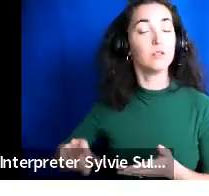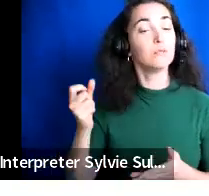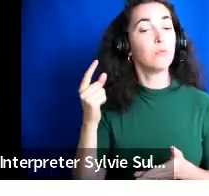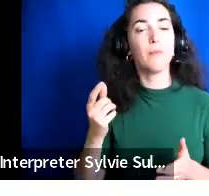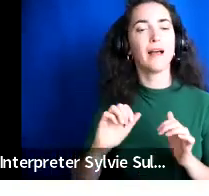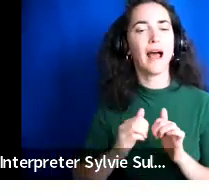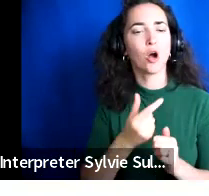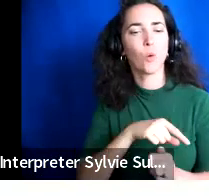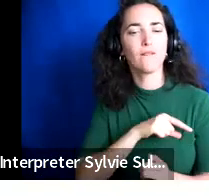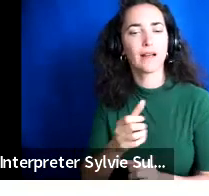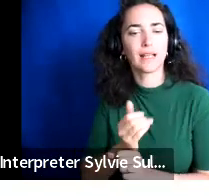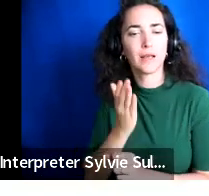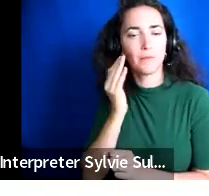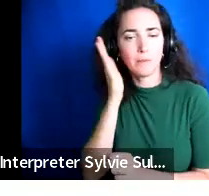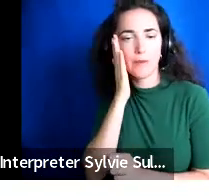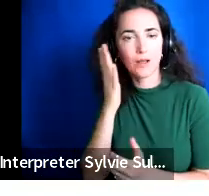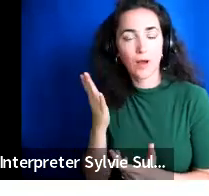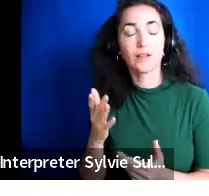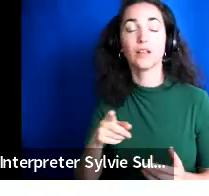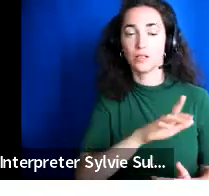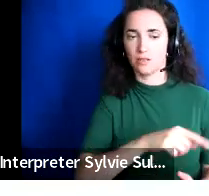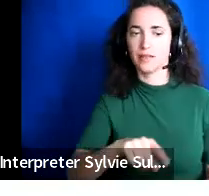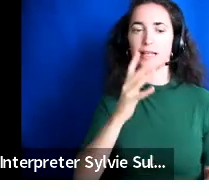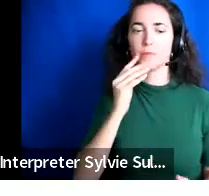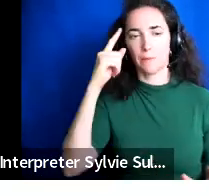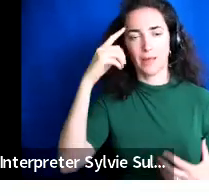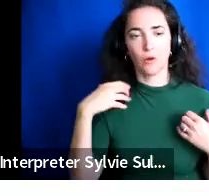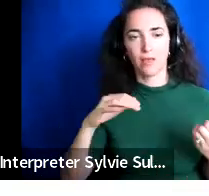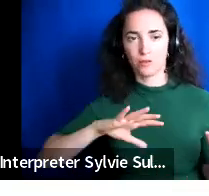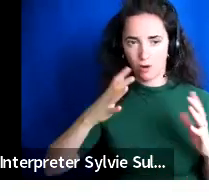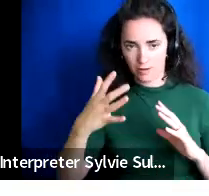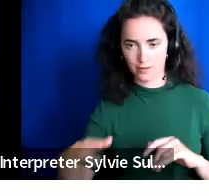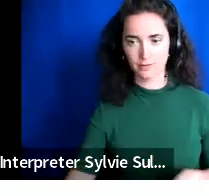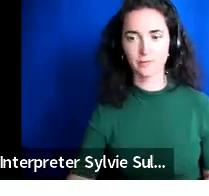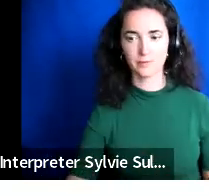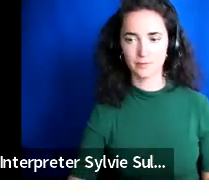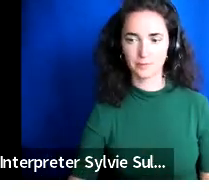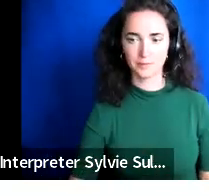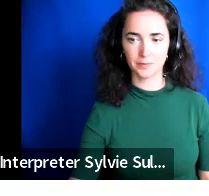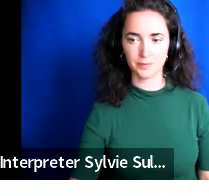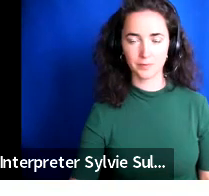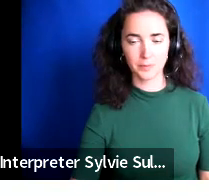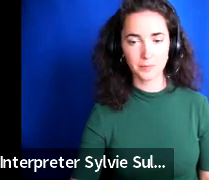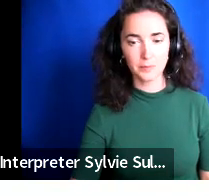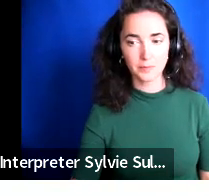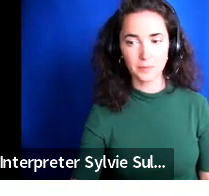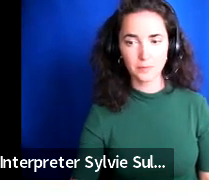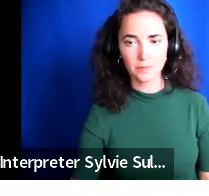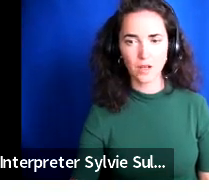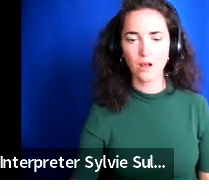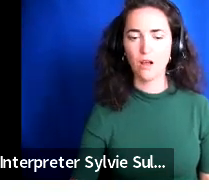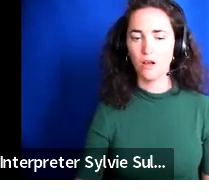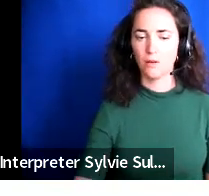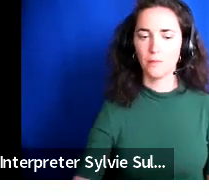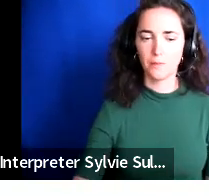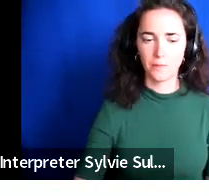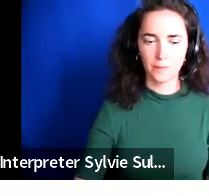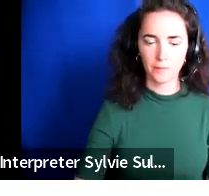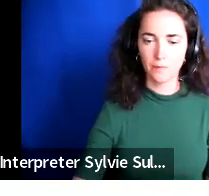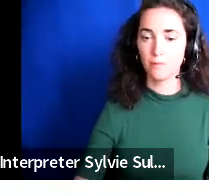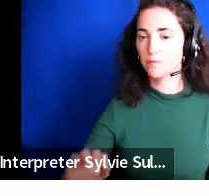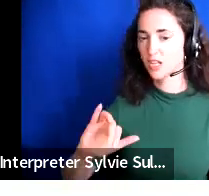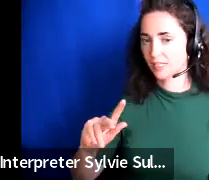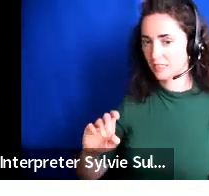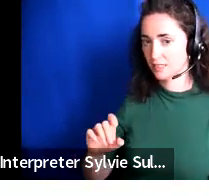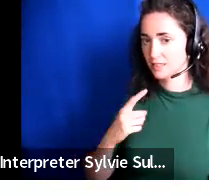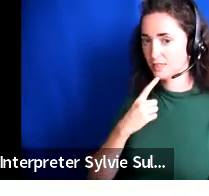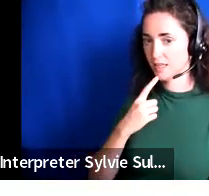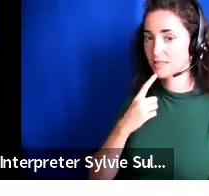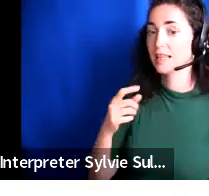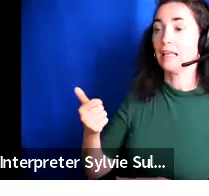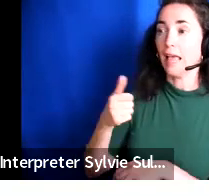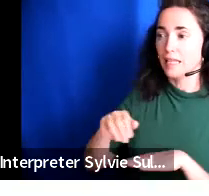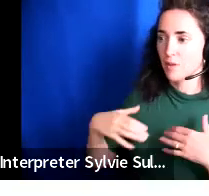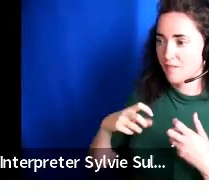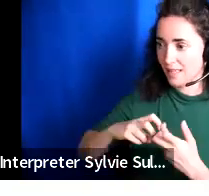be that they are in a middle health prices. Hey, Jackie, use 9, 8, 8, 8, instead of 9, 1 one for any behavioral health issue.